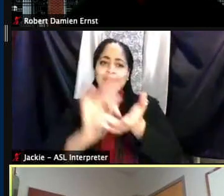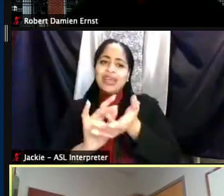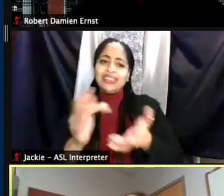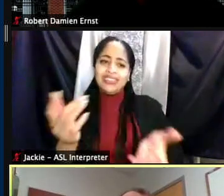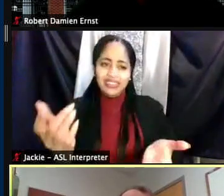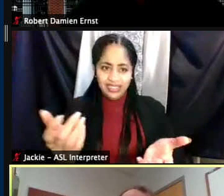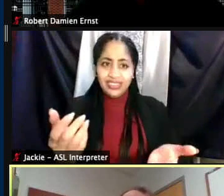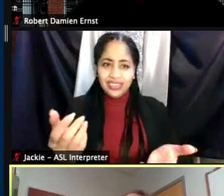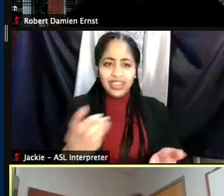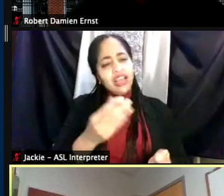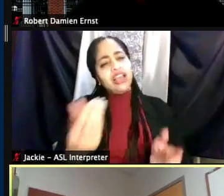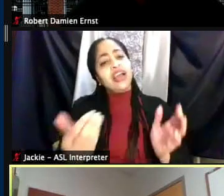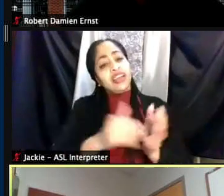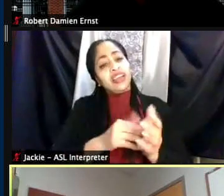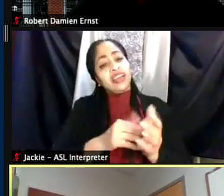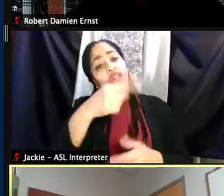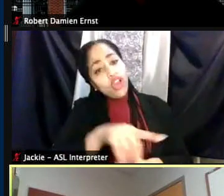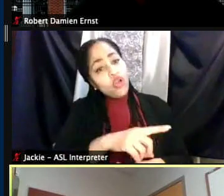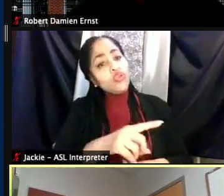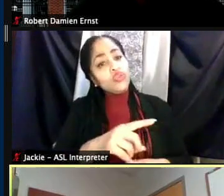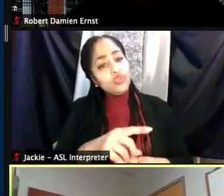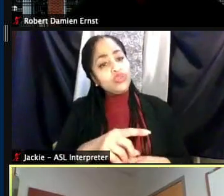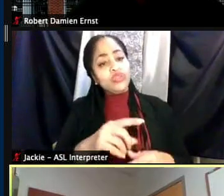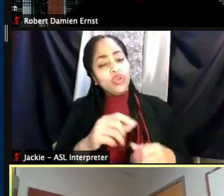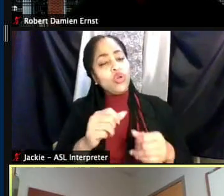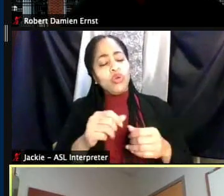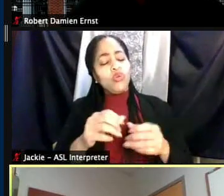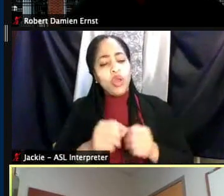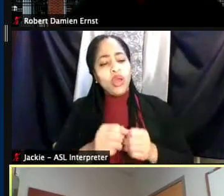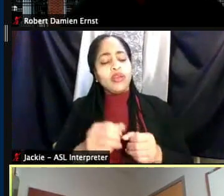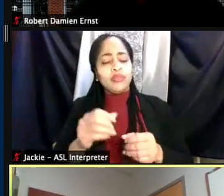And again, those were expanded by Dr. Khaldoon,